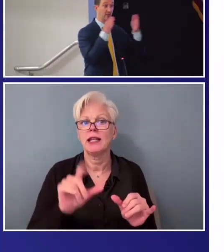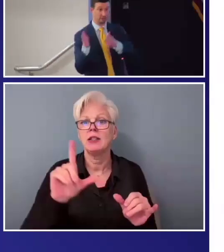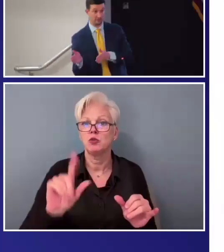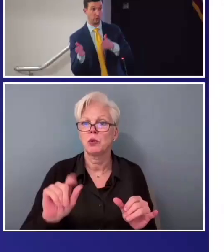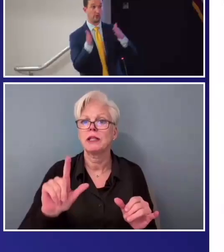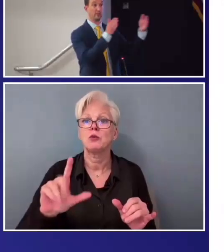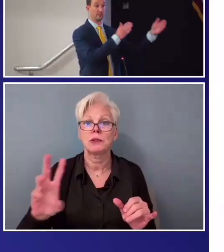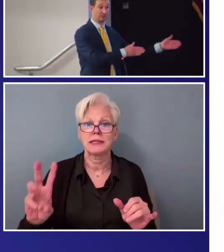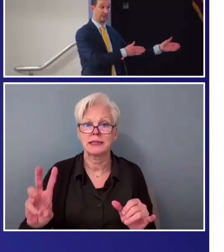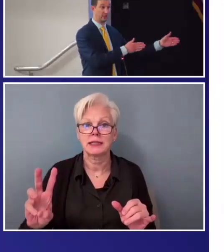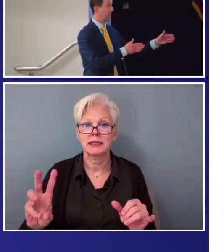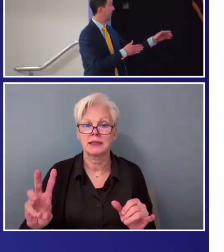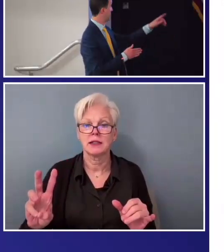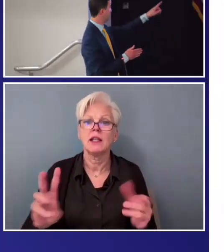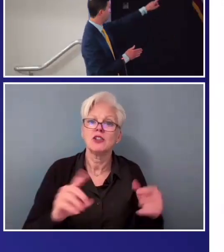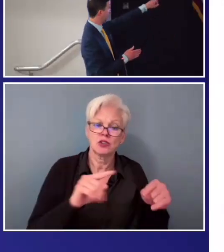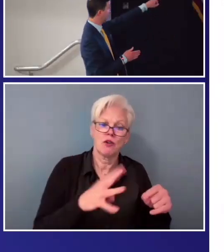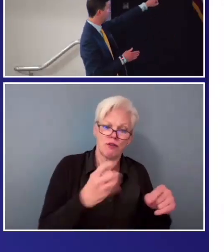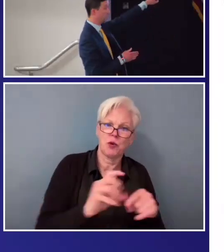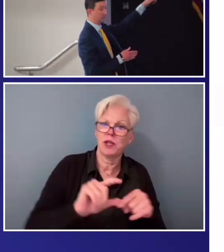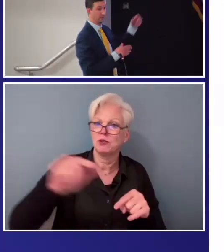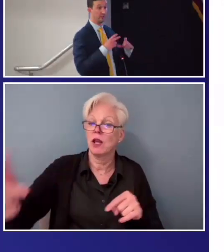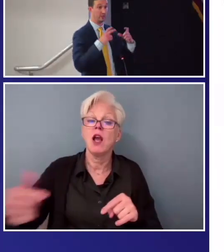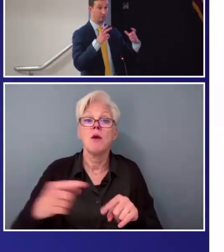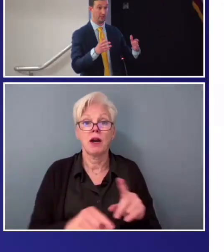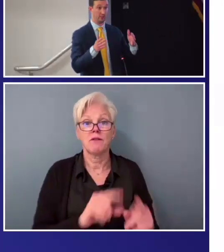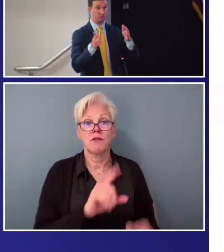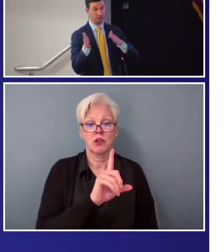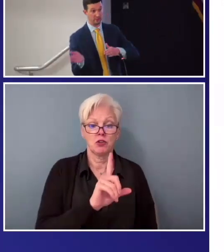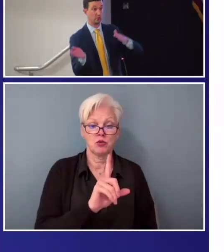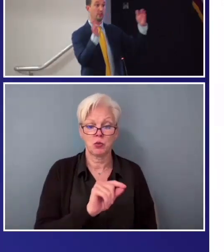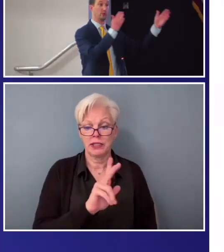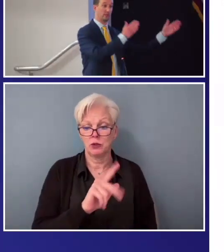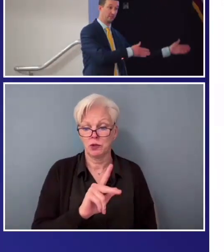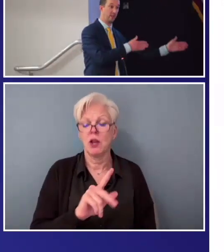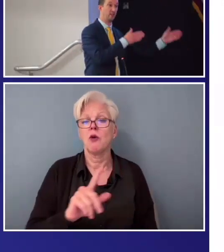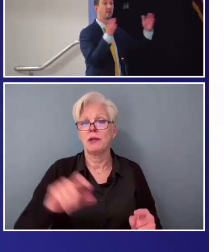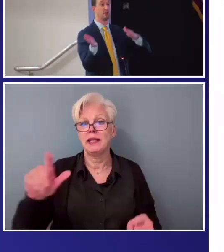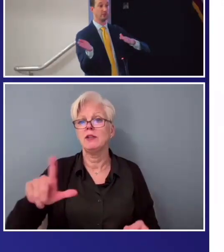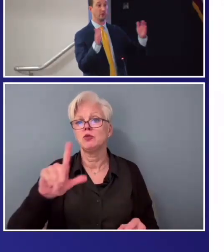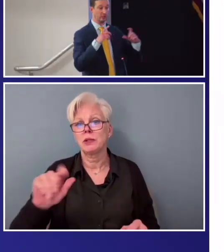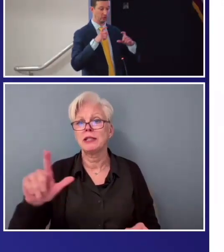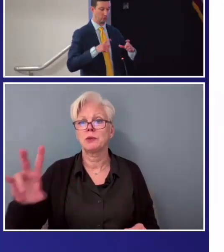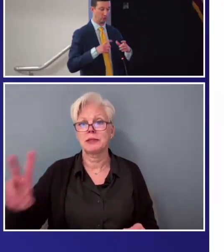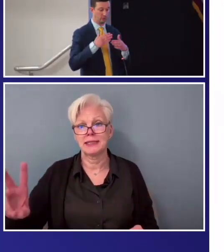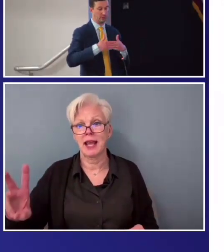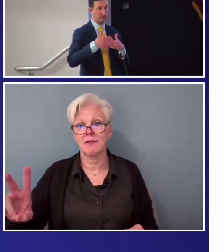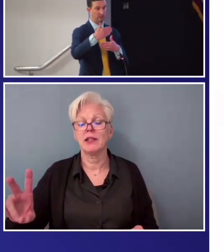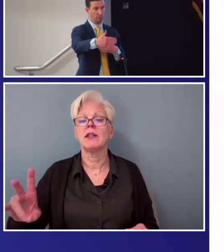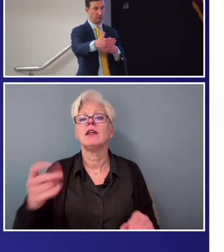Again, four years later. But then for the 2023 completers, we would need the 20 -- so, so each one would be a four-year